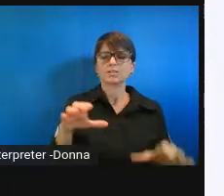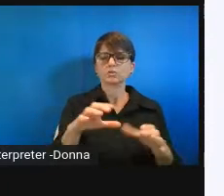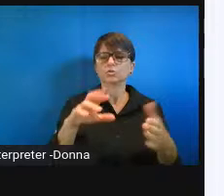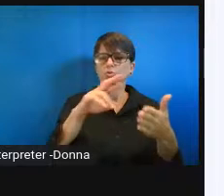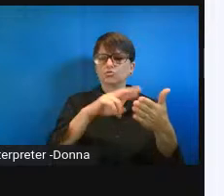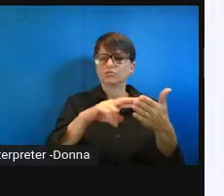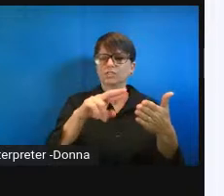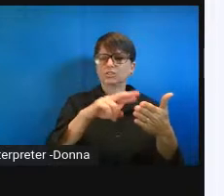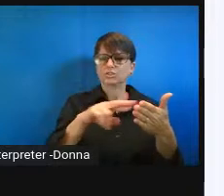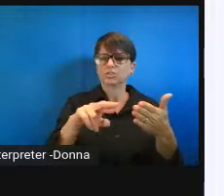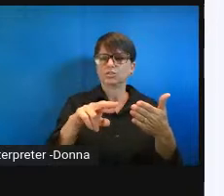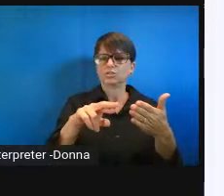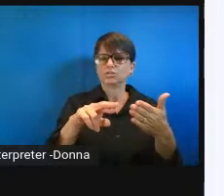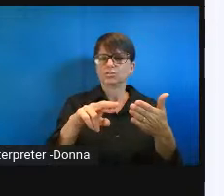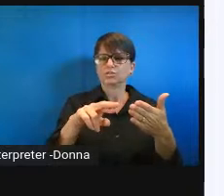meaning Pieklustamiba.